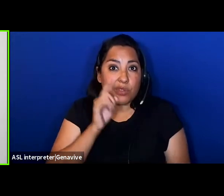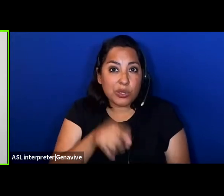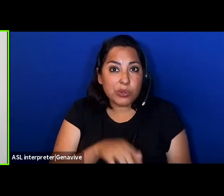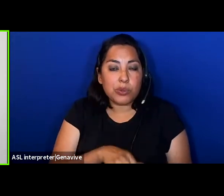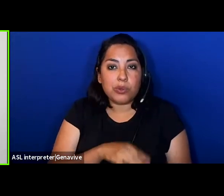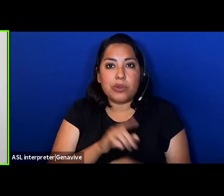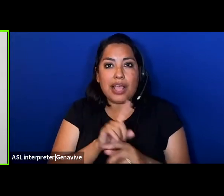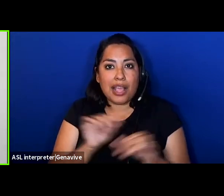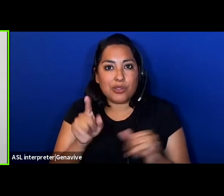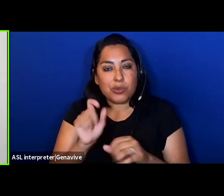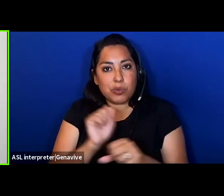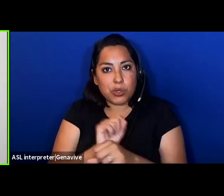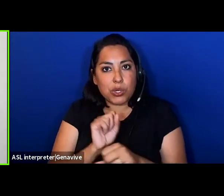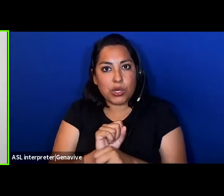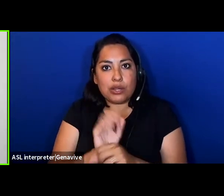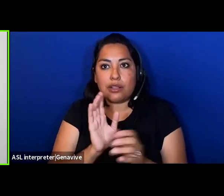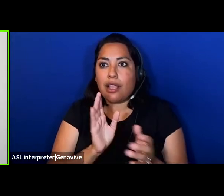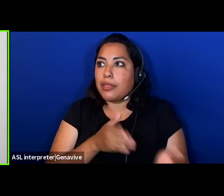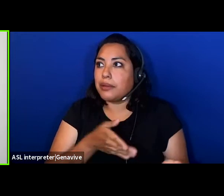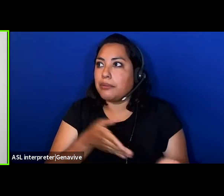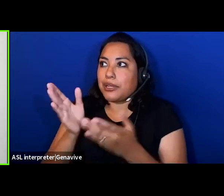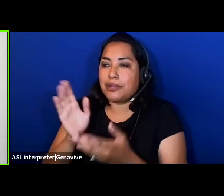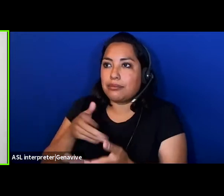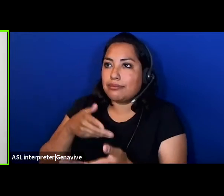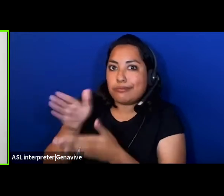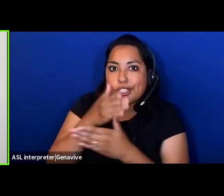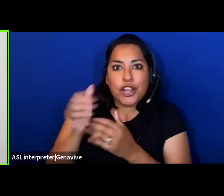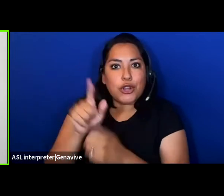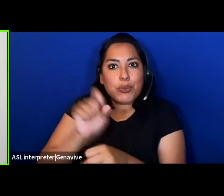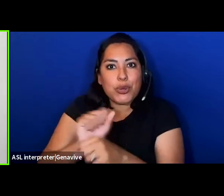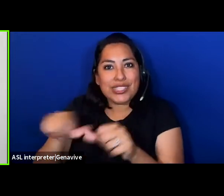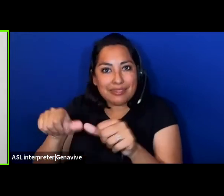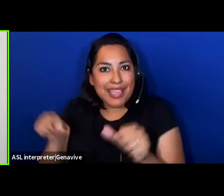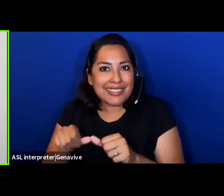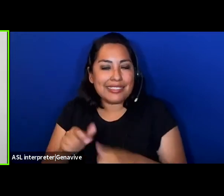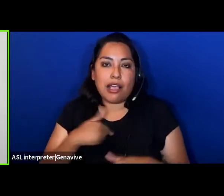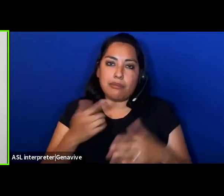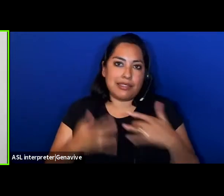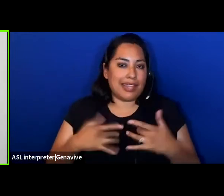bring them back to the workplace. I am excited to see you all in a couple of weeks.